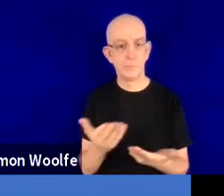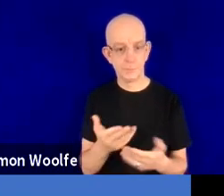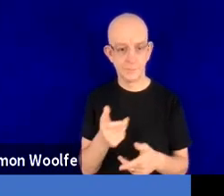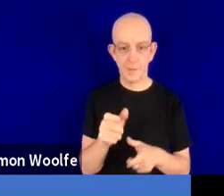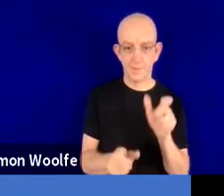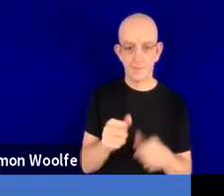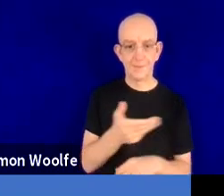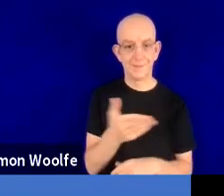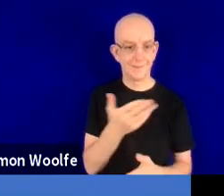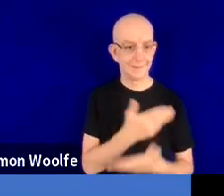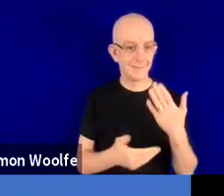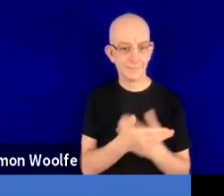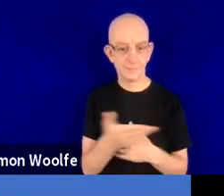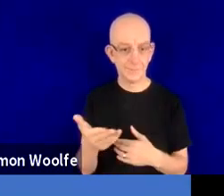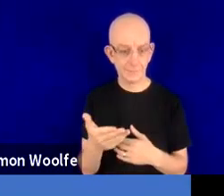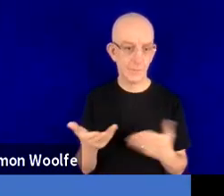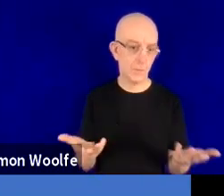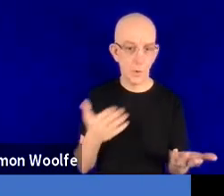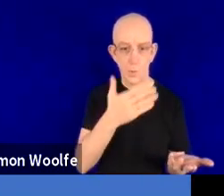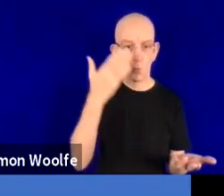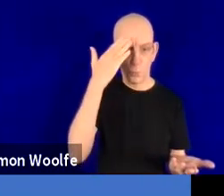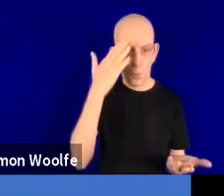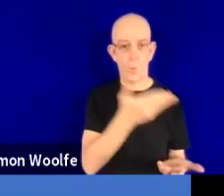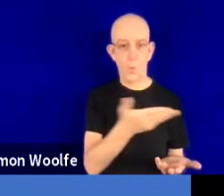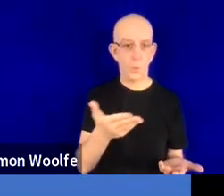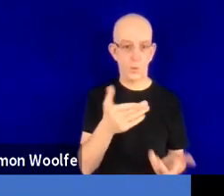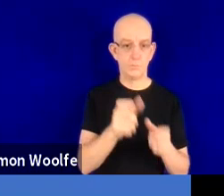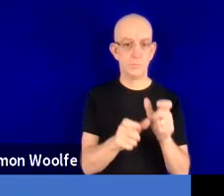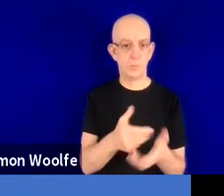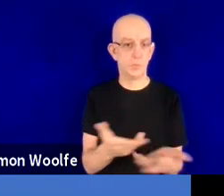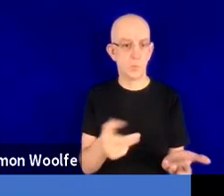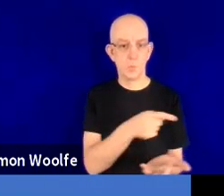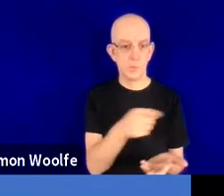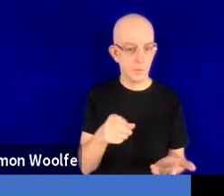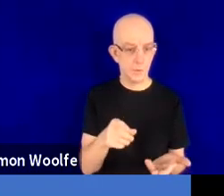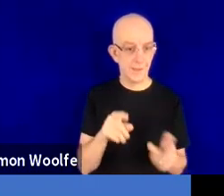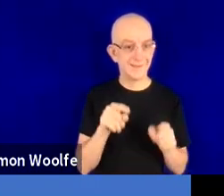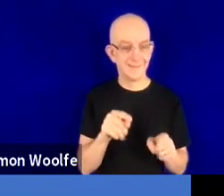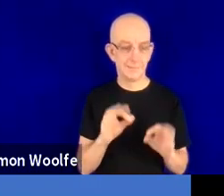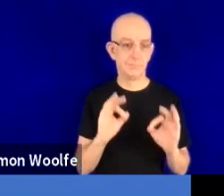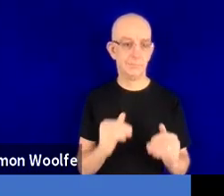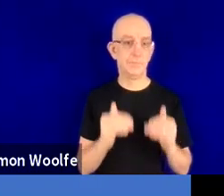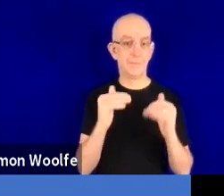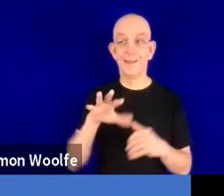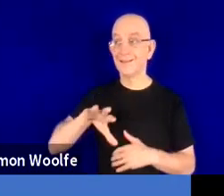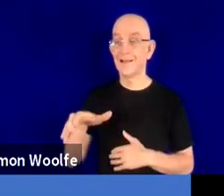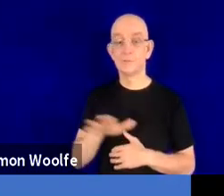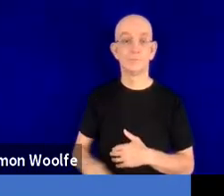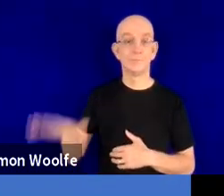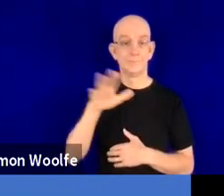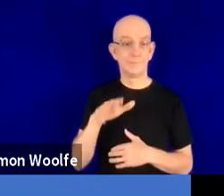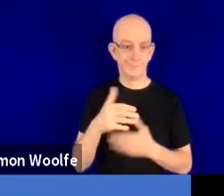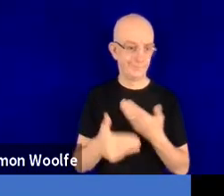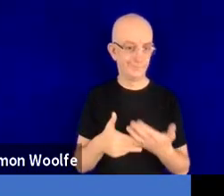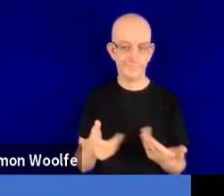And those disability registries can be a critical source of data, of administrative data for design and monitoring of social protection schemes